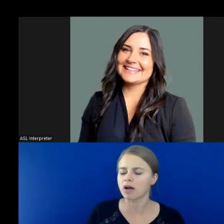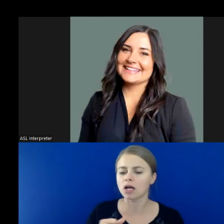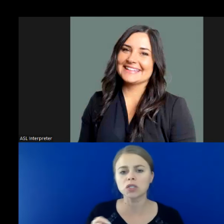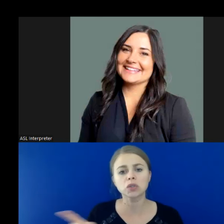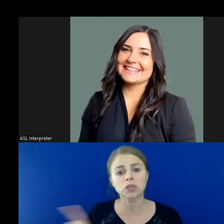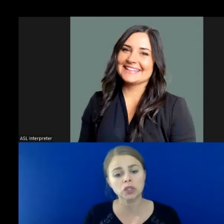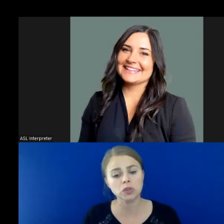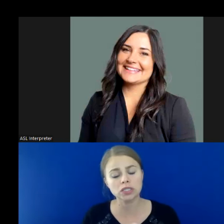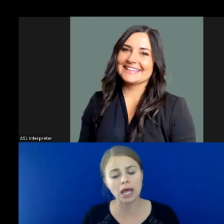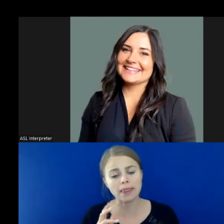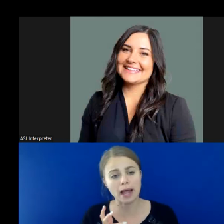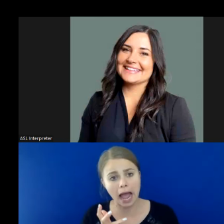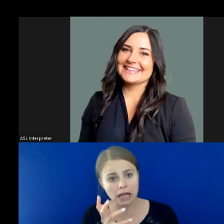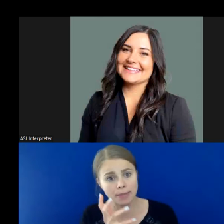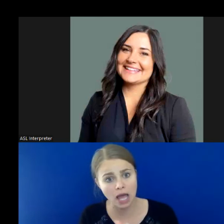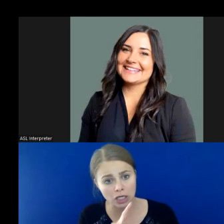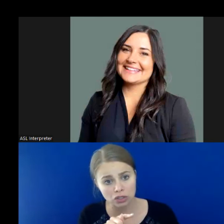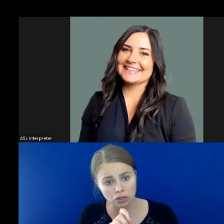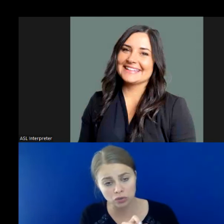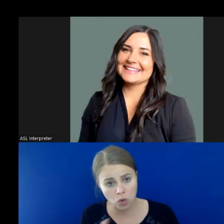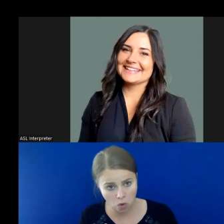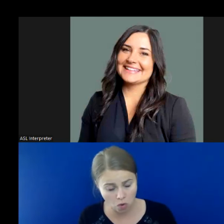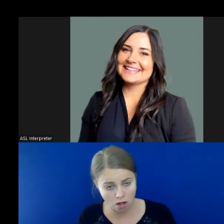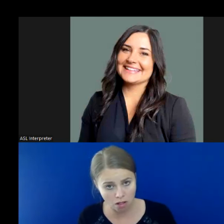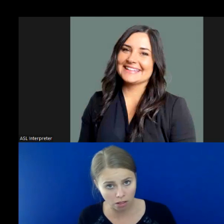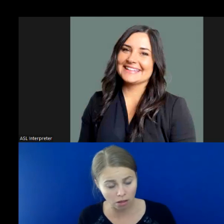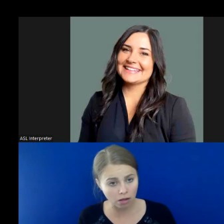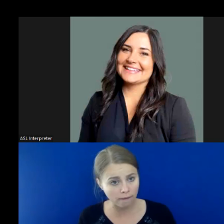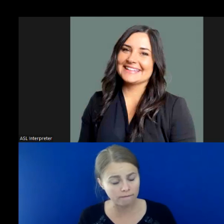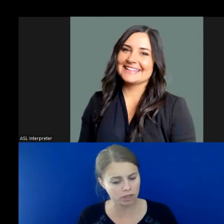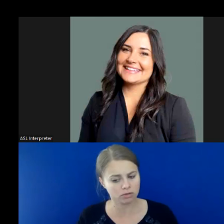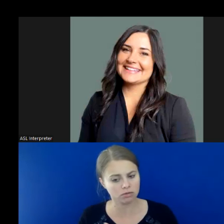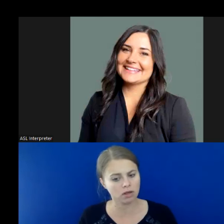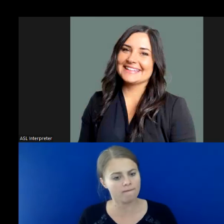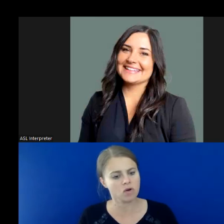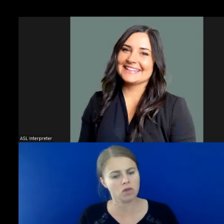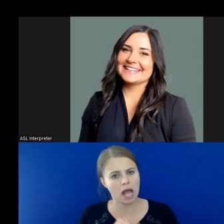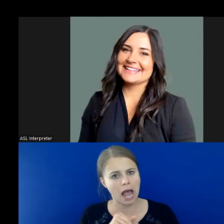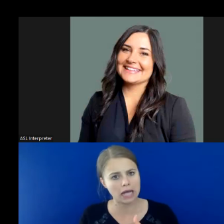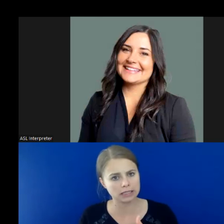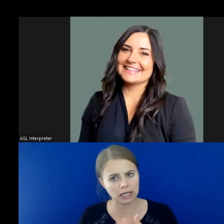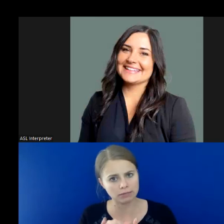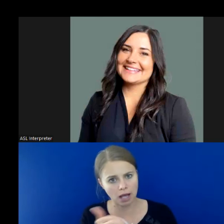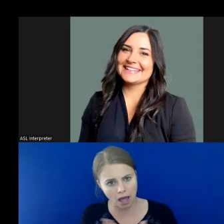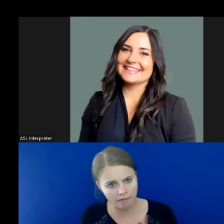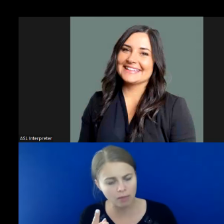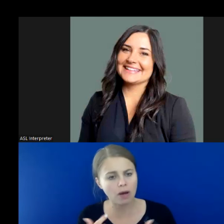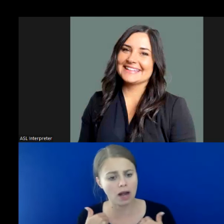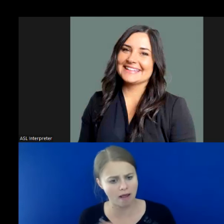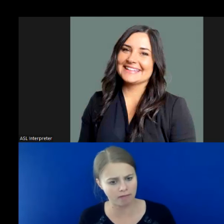why didn't the entire college use the alternate product for the entire college? I'm sorry. Can you repeat that?